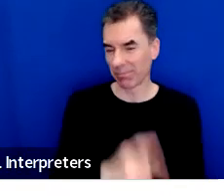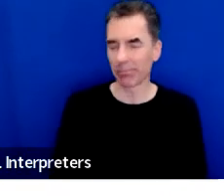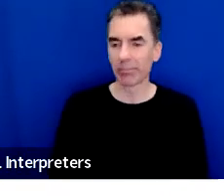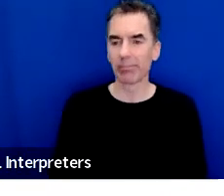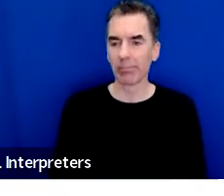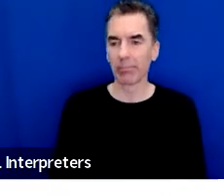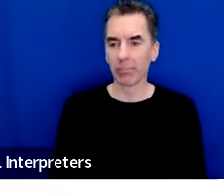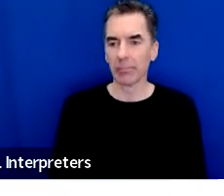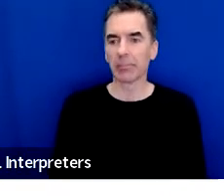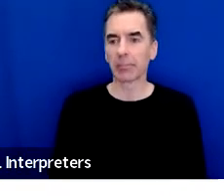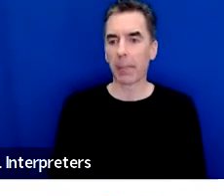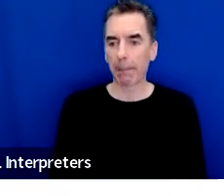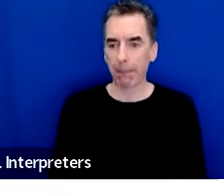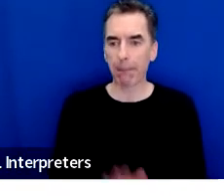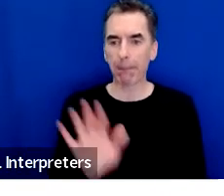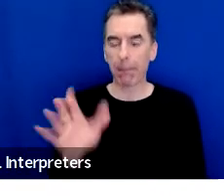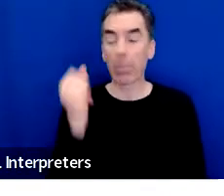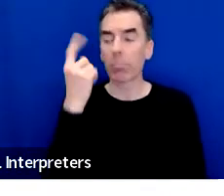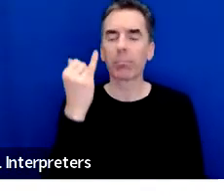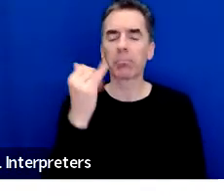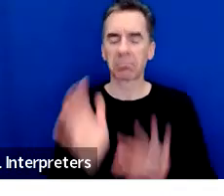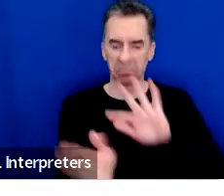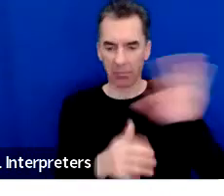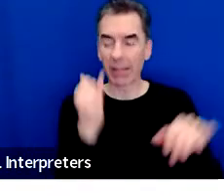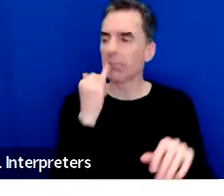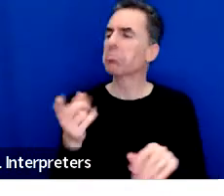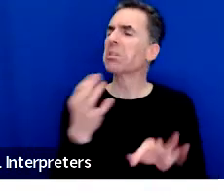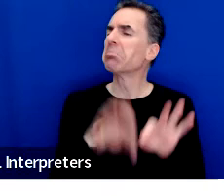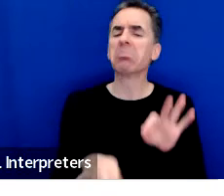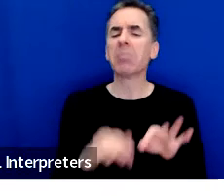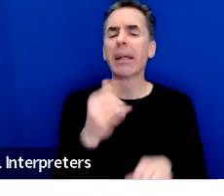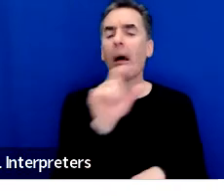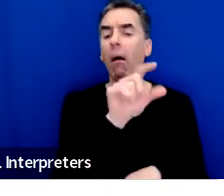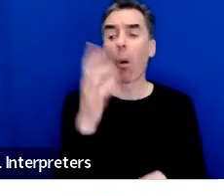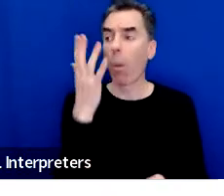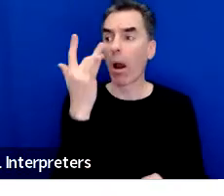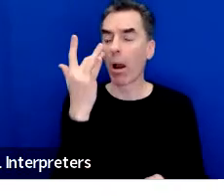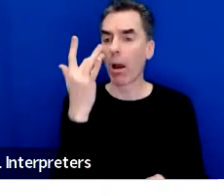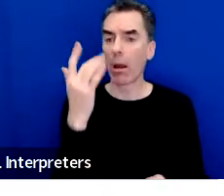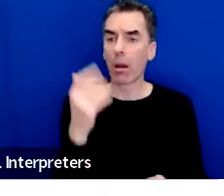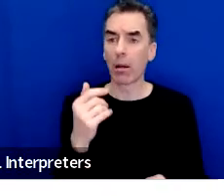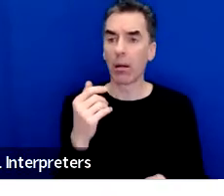But if you're just highlighting something just to make it like sort of for decoration,